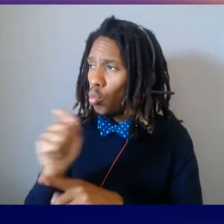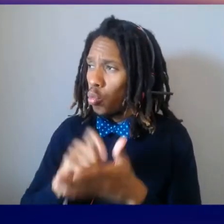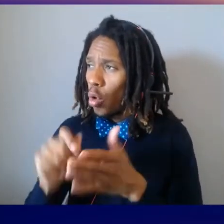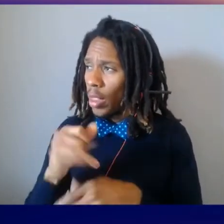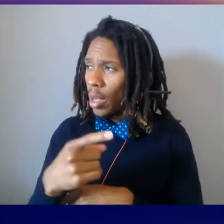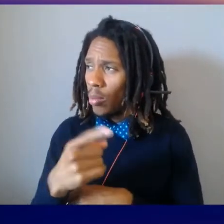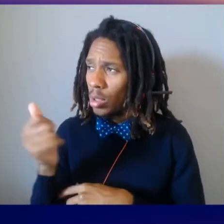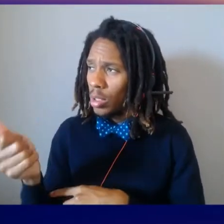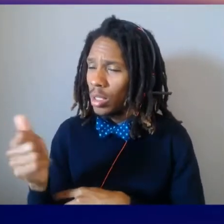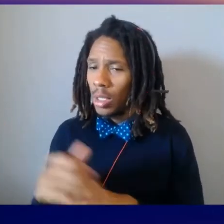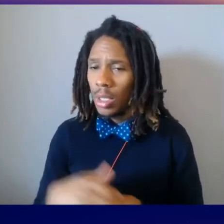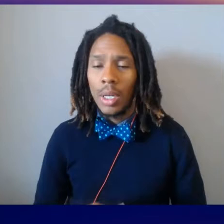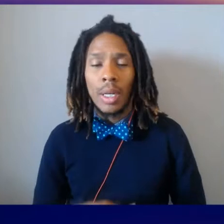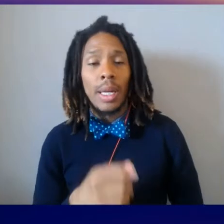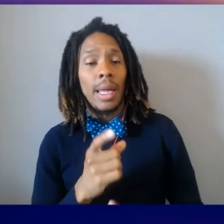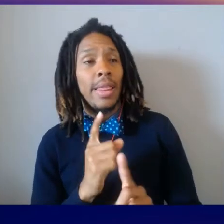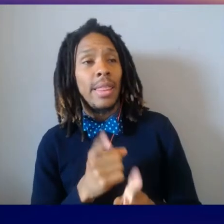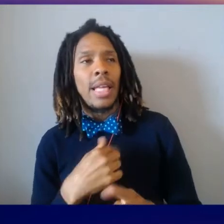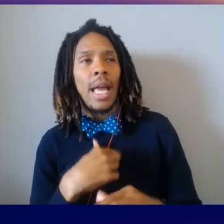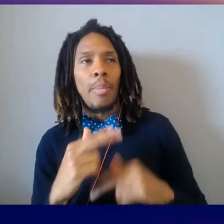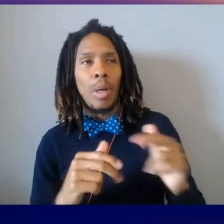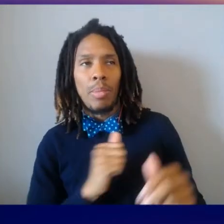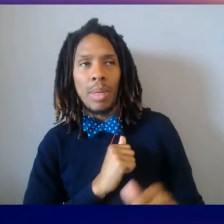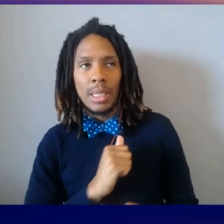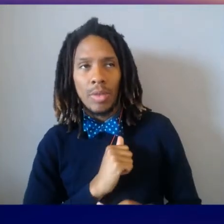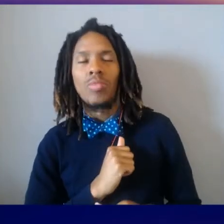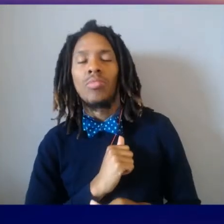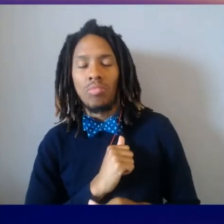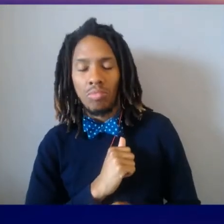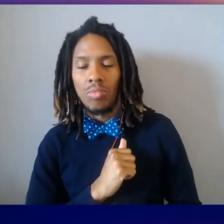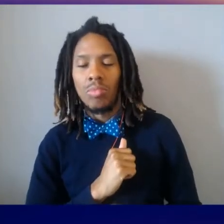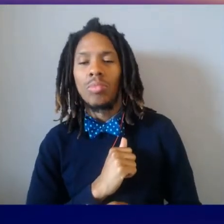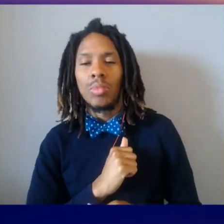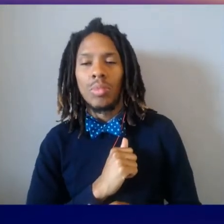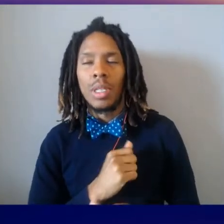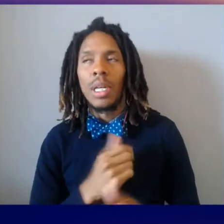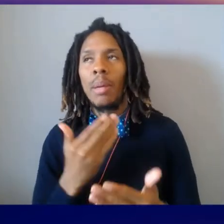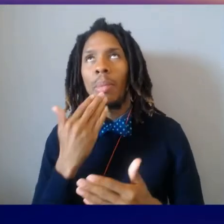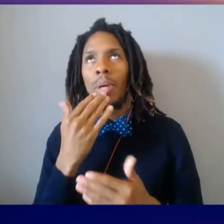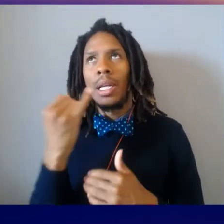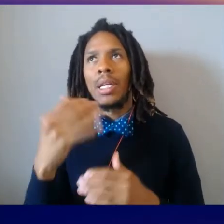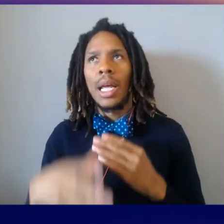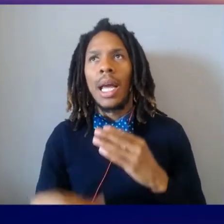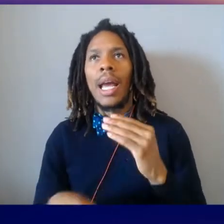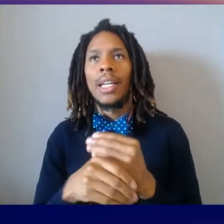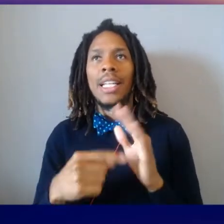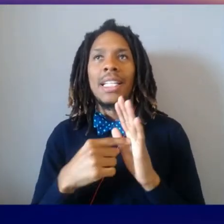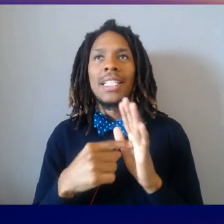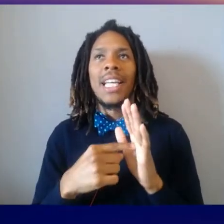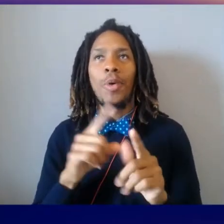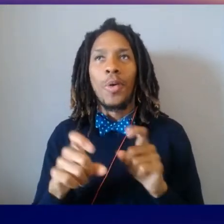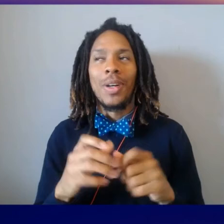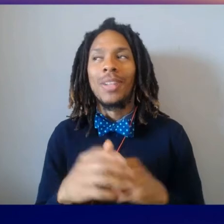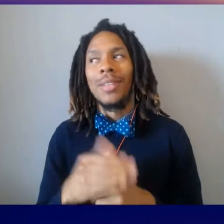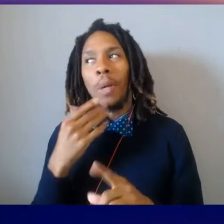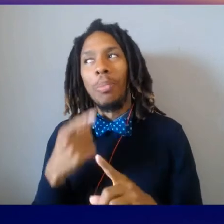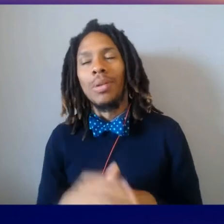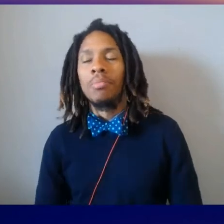This one, I built myself. Yourself? Okay. - Yes, yes. Maybe a good idea to add it to the sample query. That's a good point. That just seemed like something